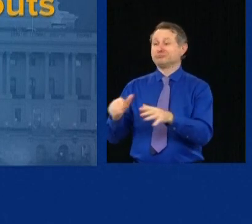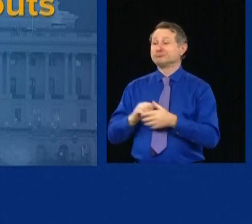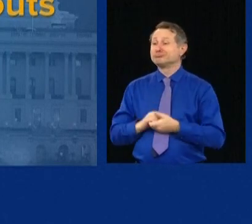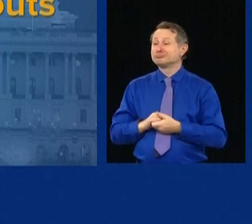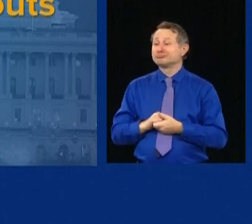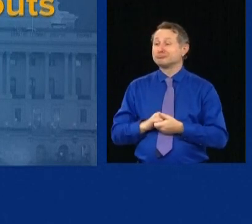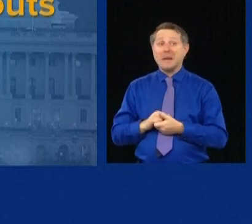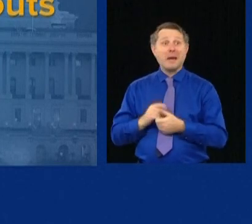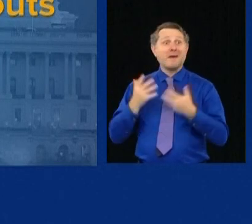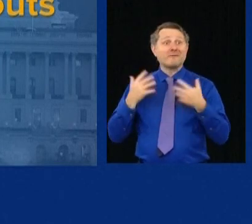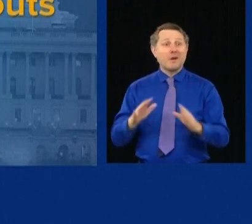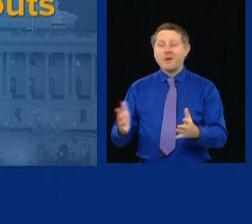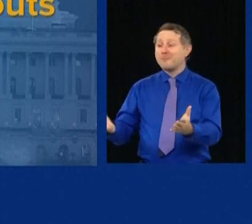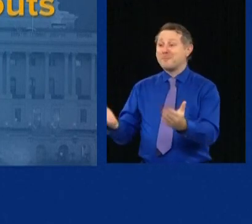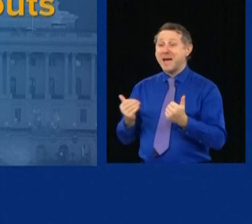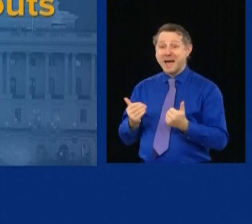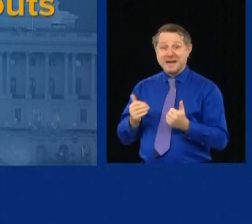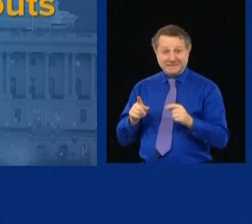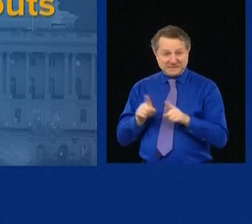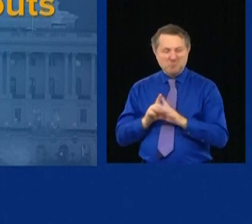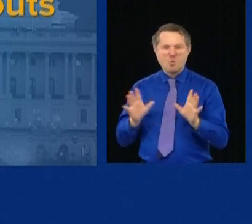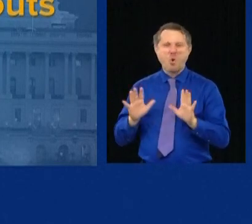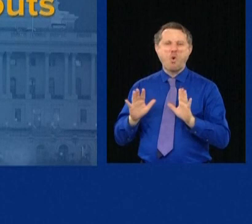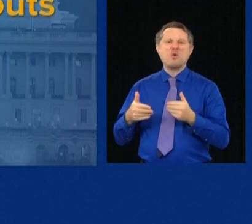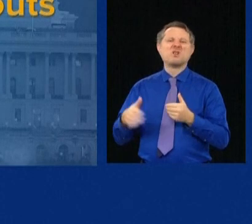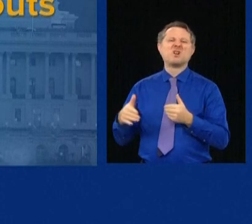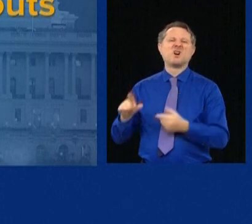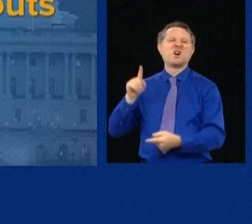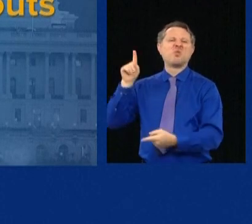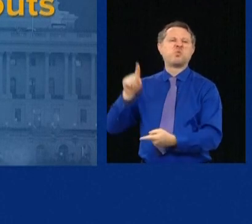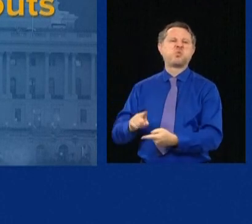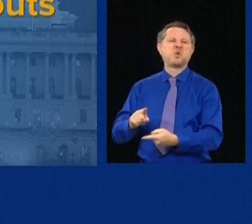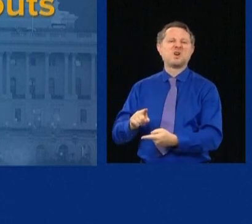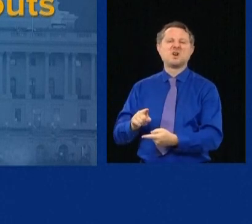BACK THE SAME NUMBER OF EMPLOYEES.